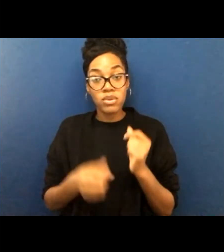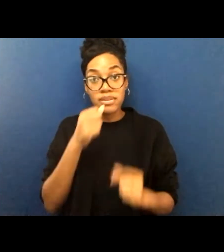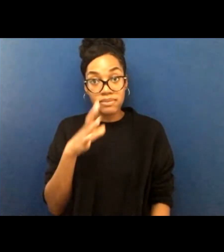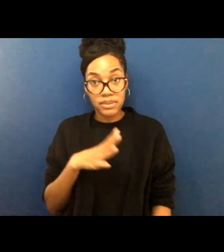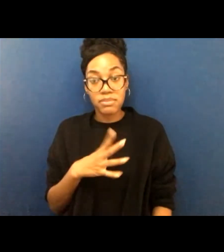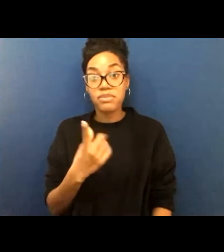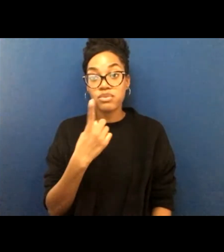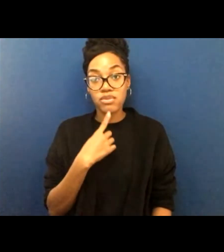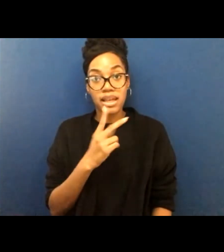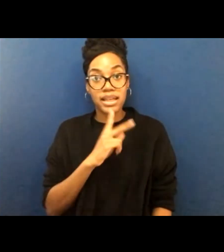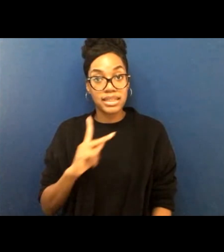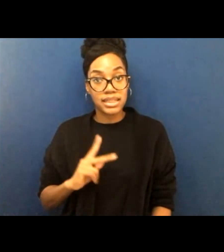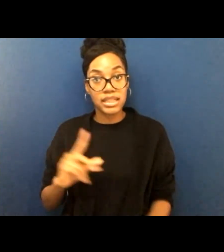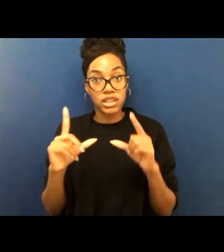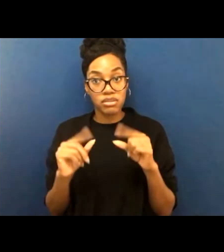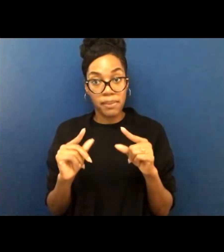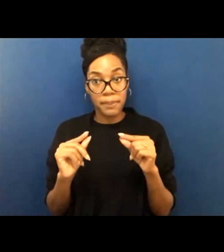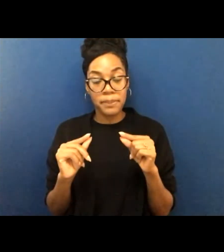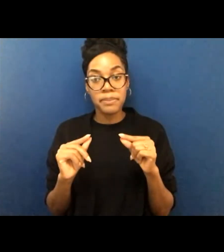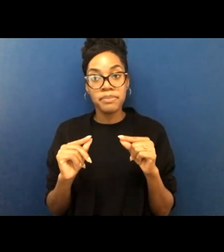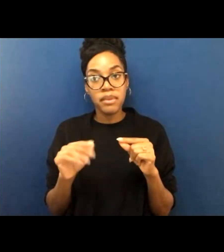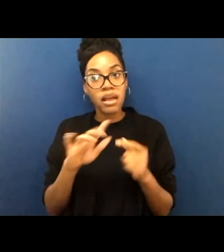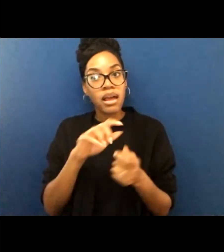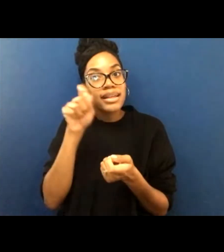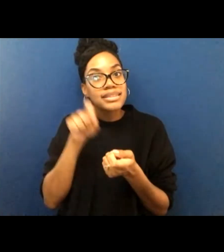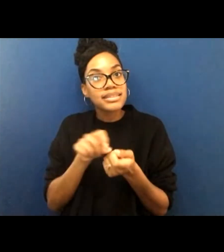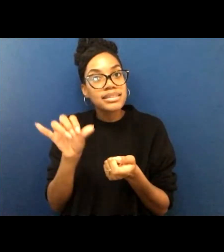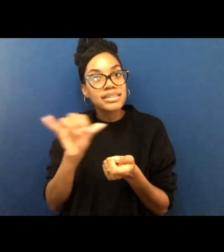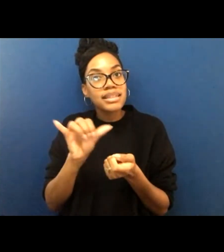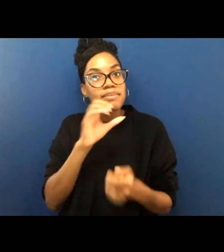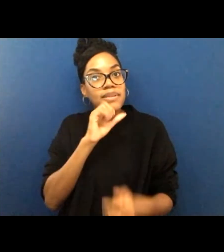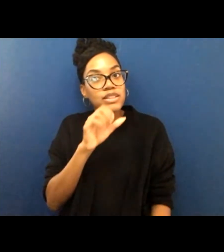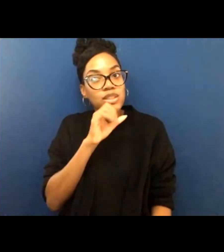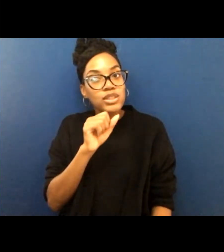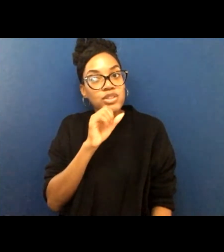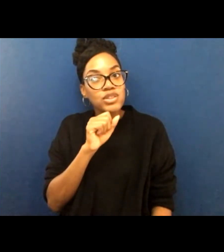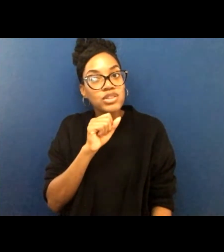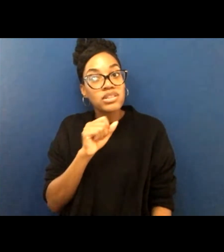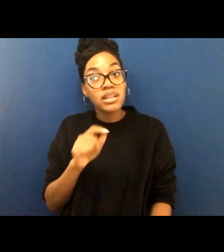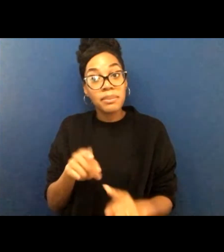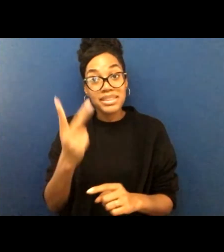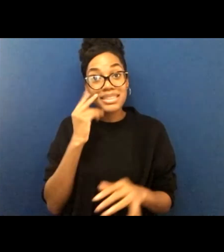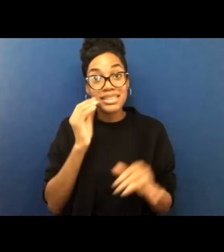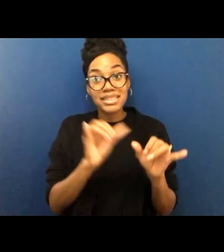and they're actually the exact same age, but look at their difference in size, right?